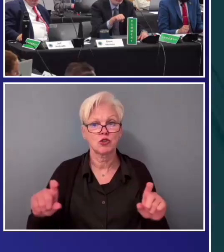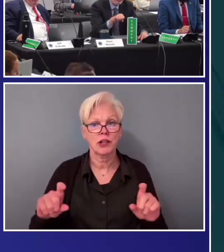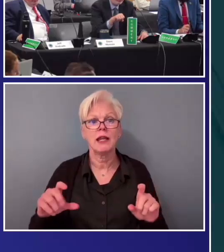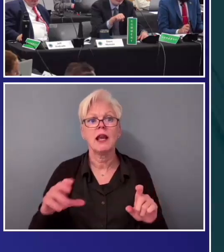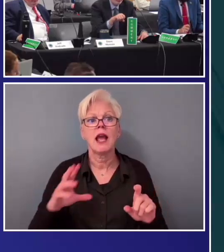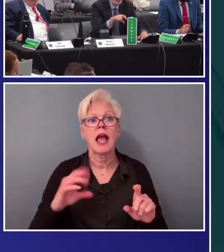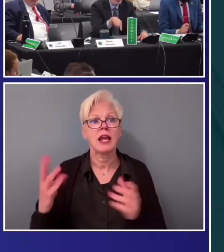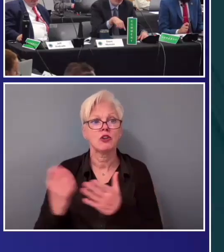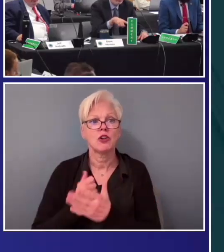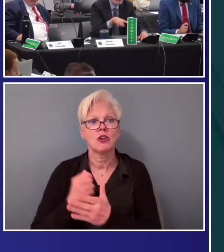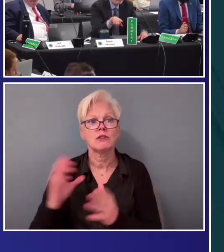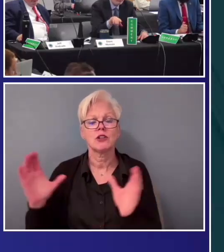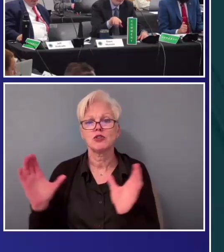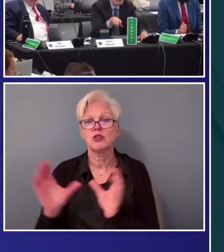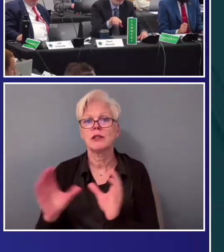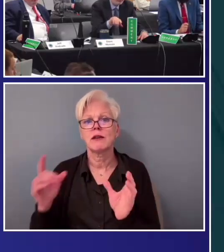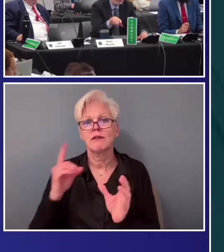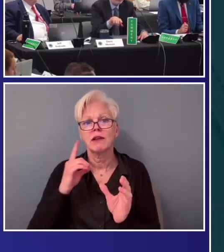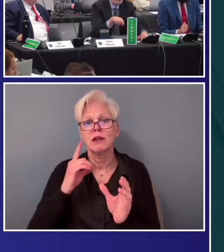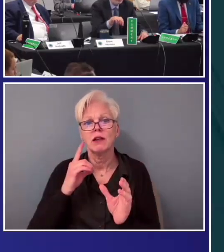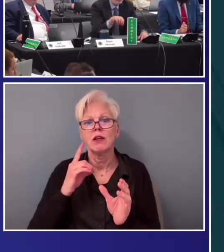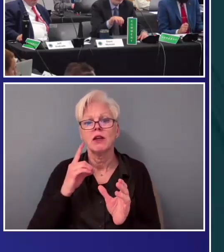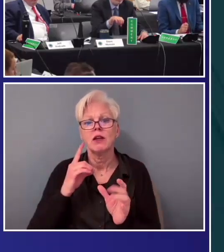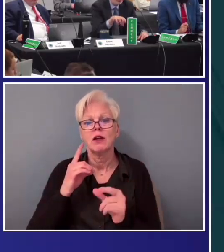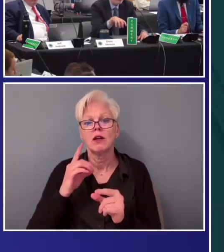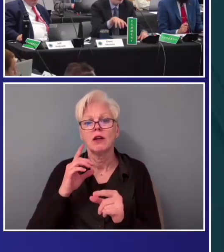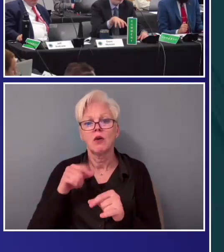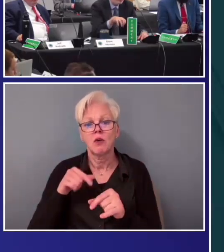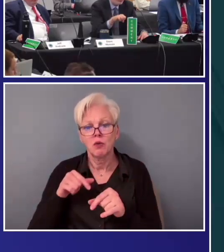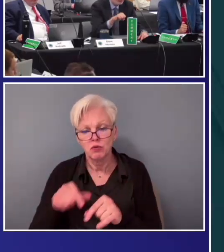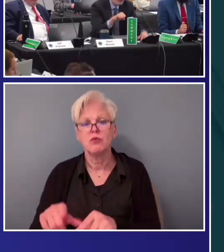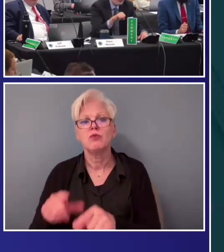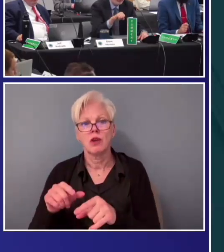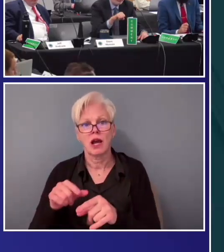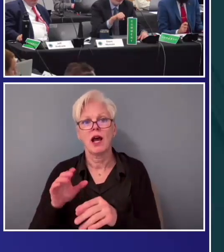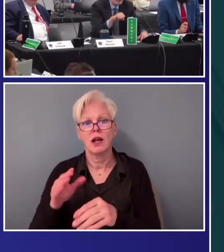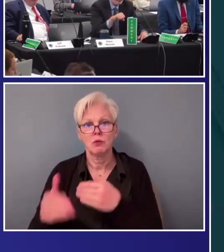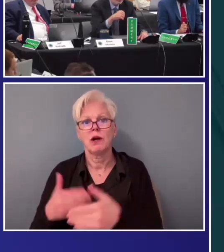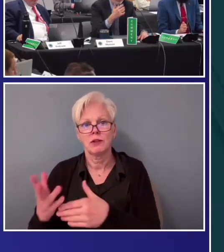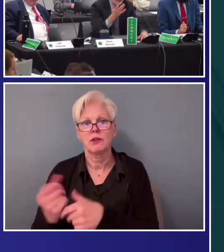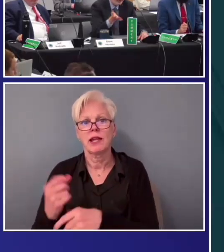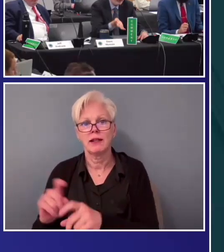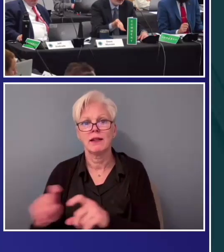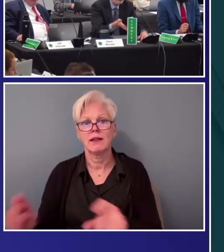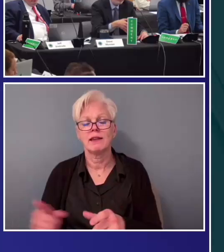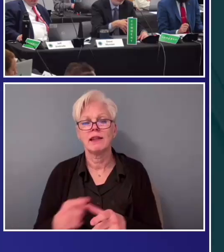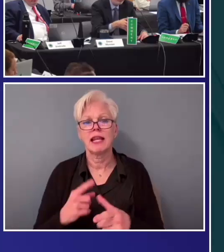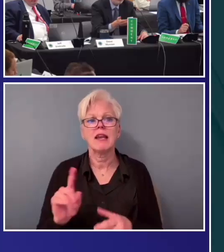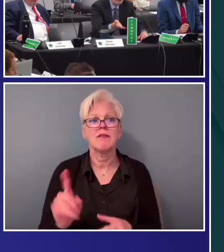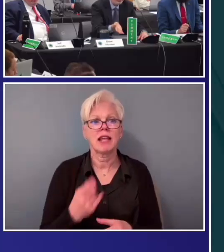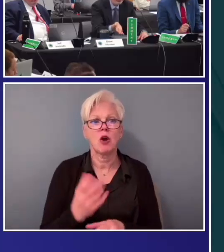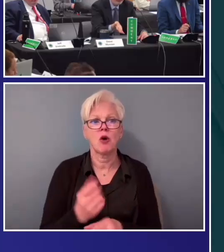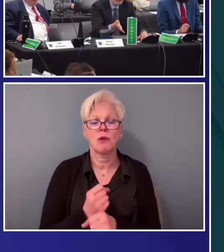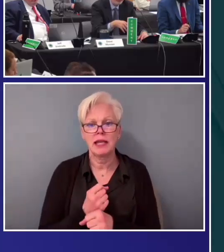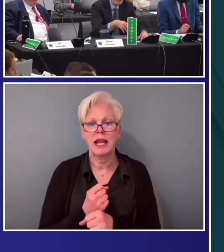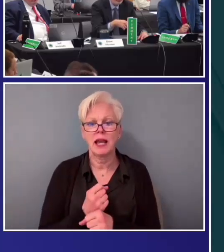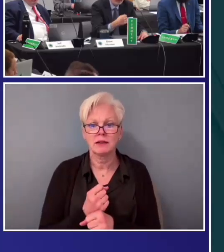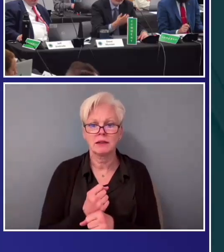certificate along the way to the degree, often they're not required to -- if they only get the certificate, if they also get the degree,